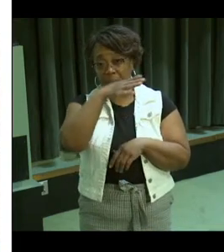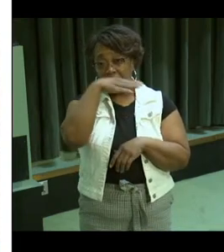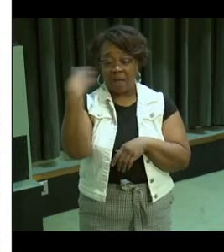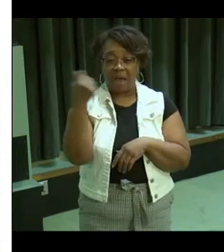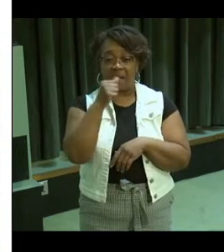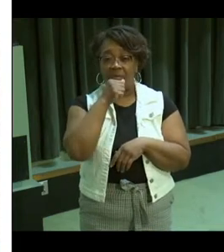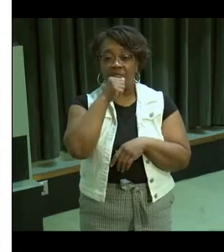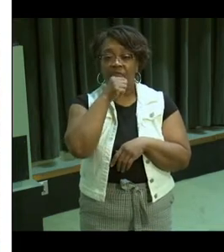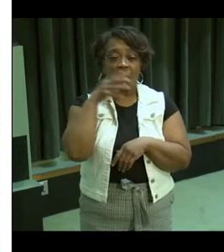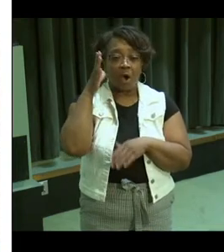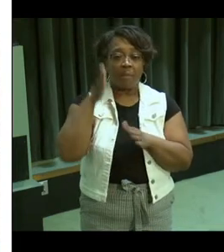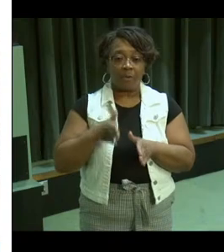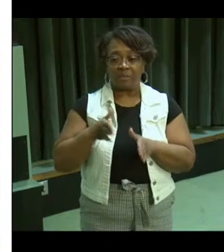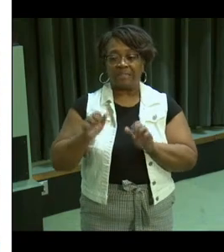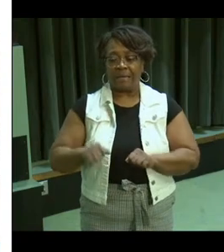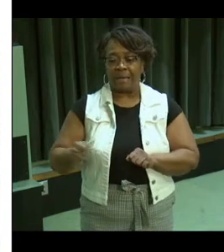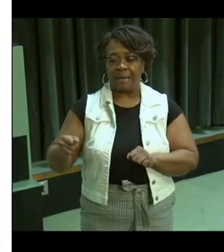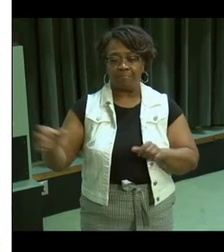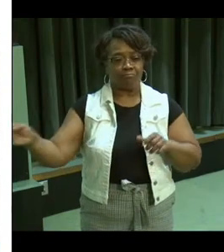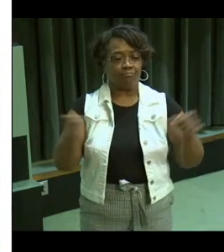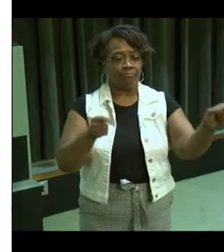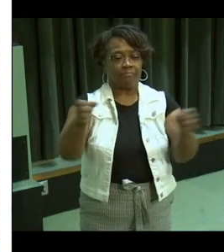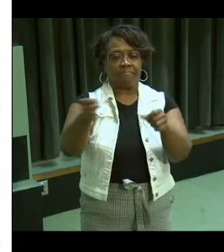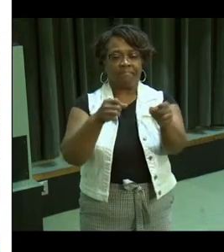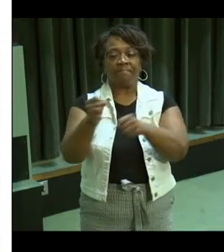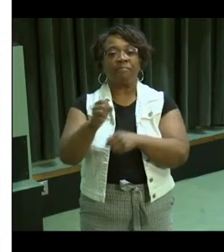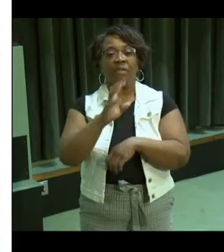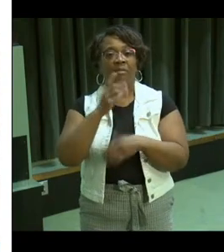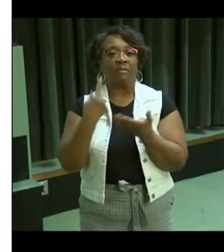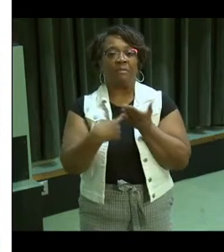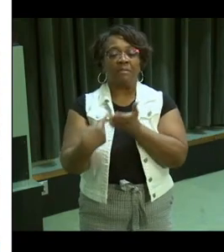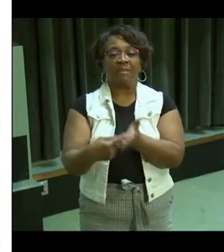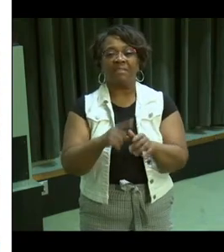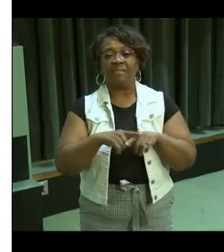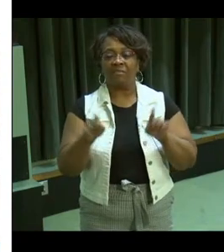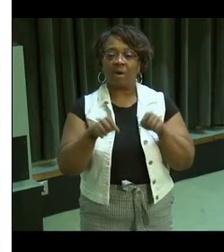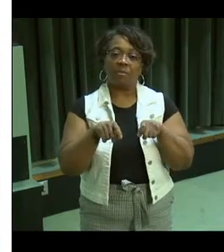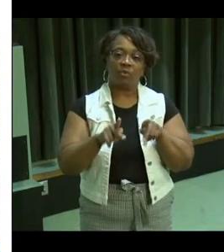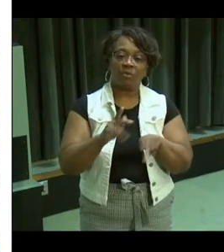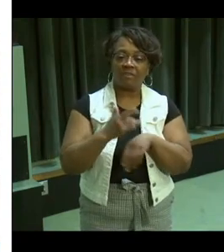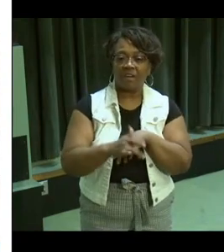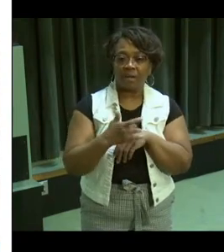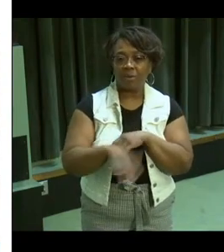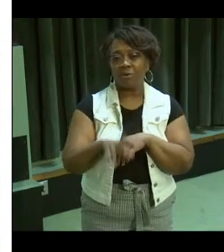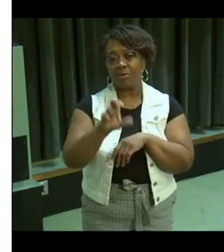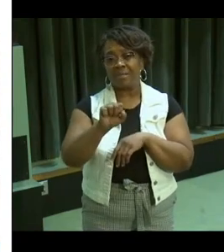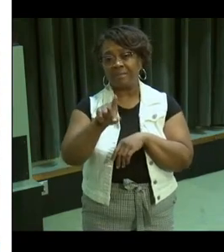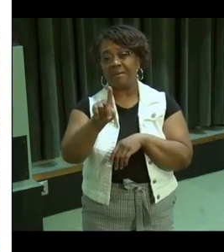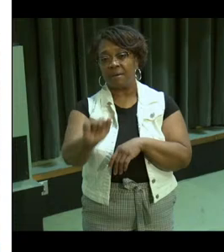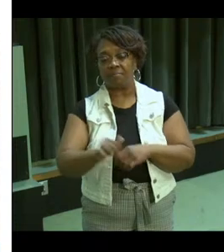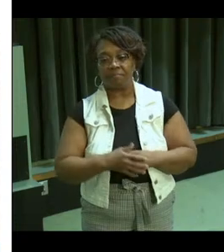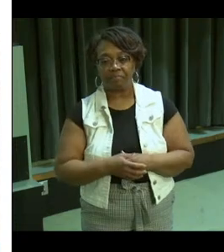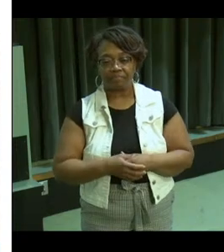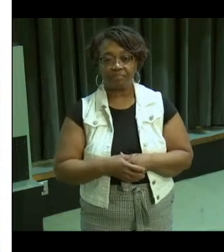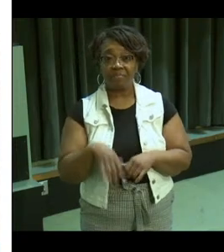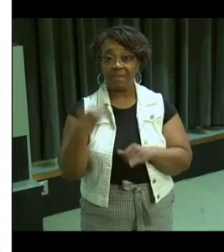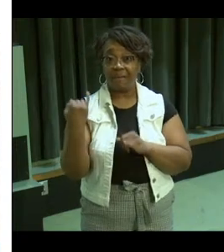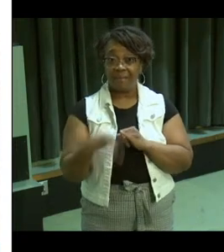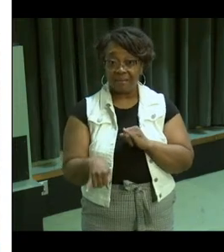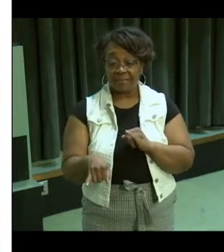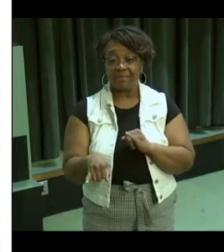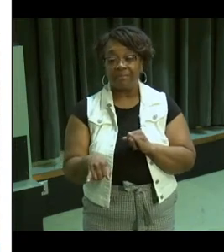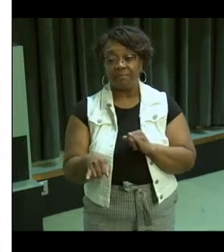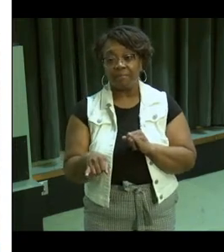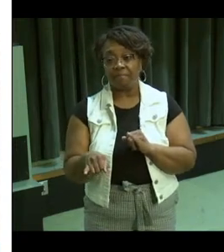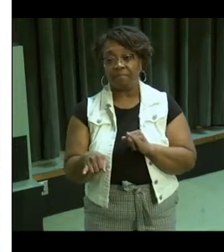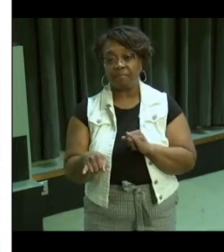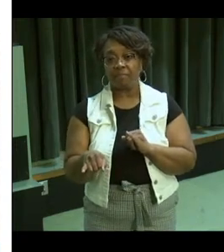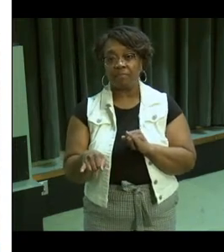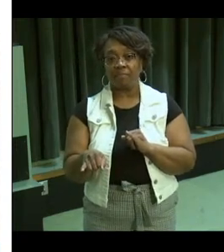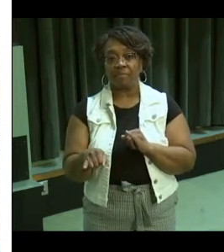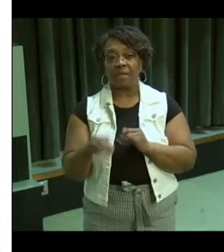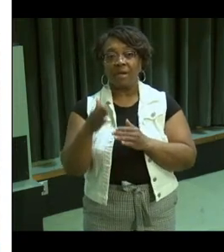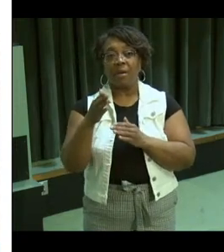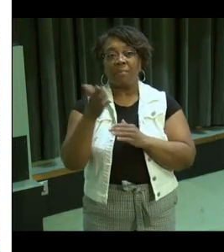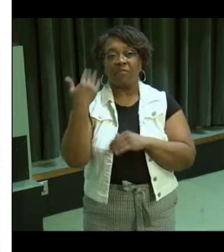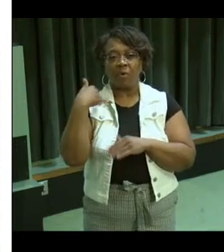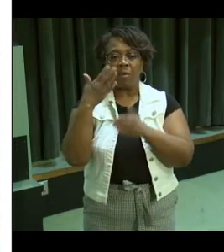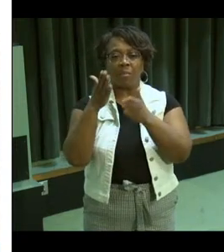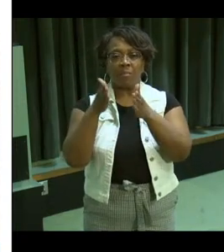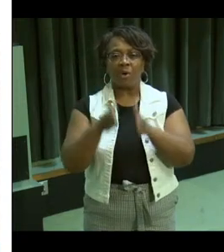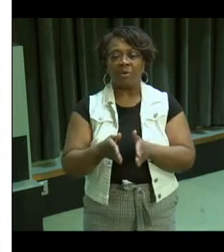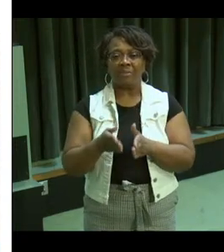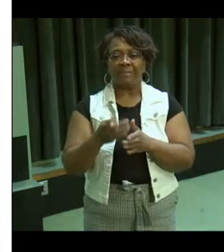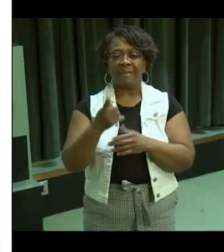different opportunities through